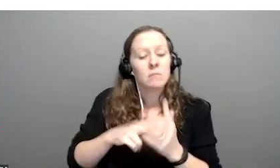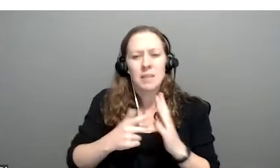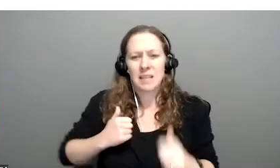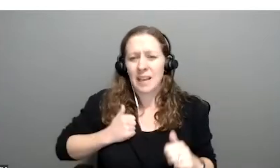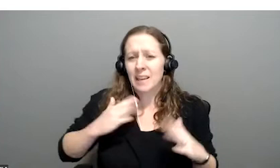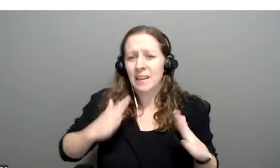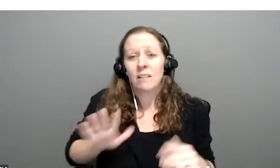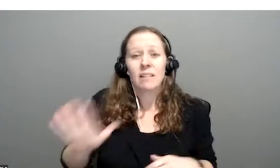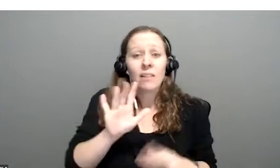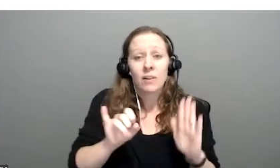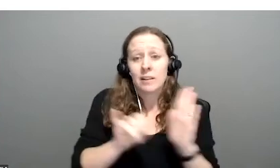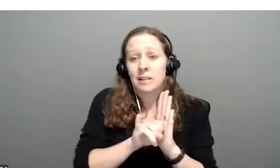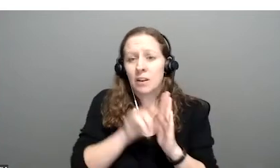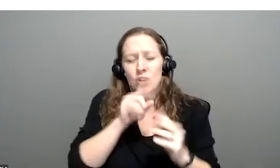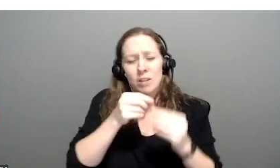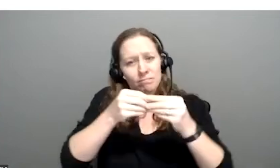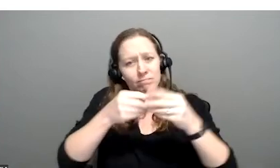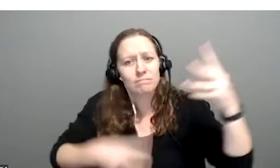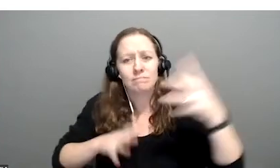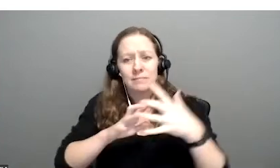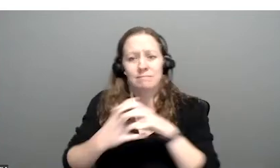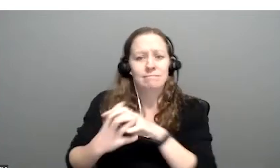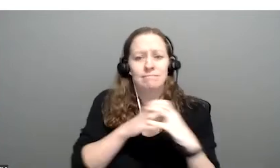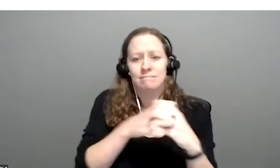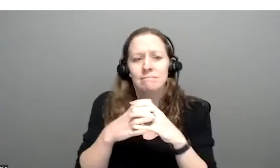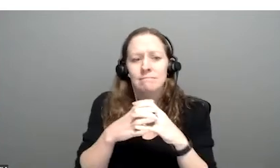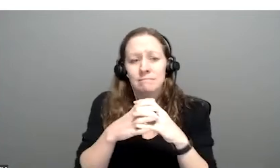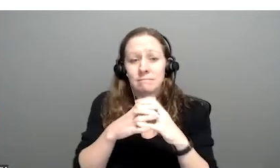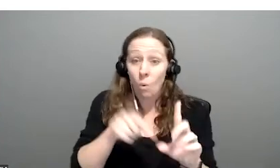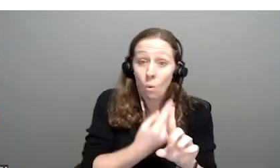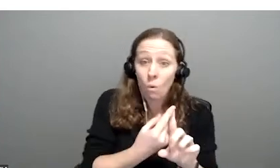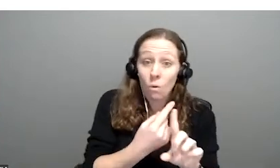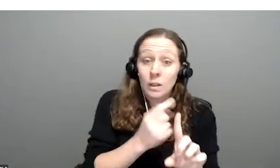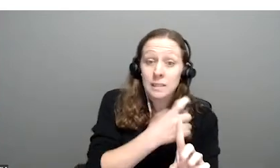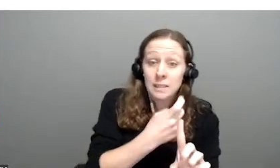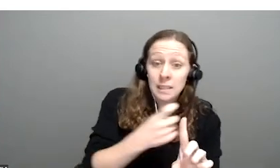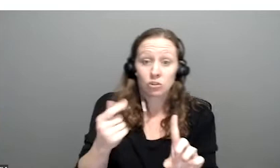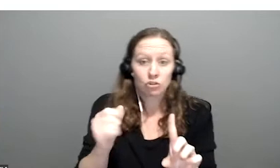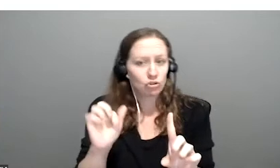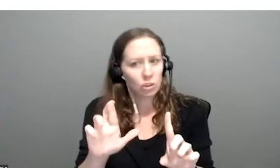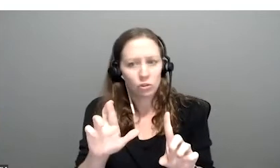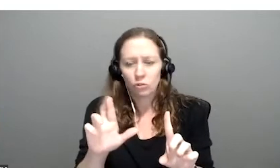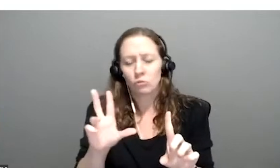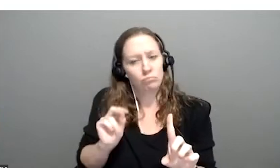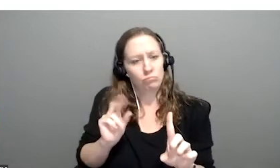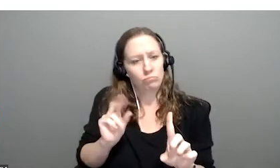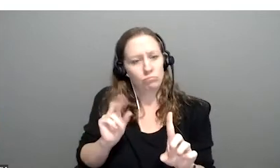identities that go beyond sex and gender. As such, GBA+ considers these identity factors,